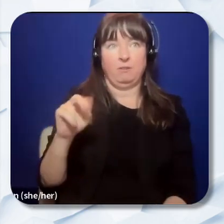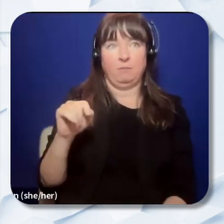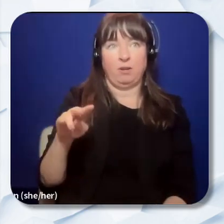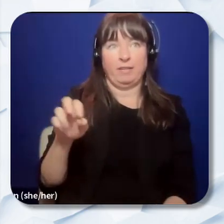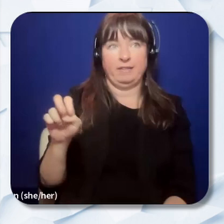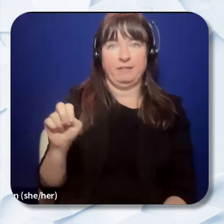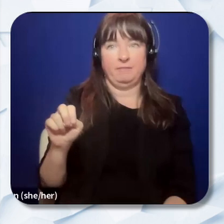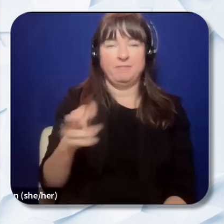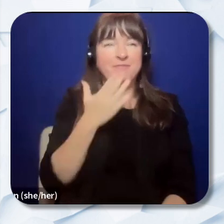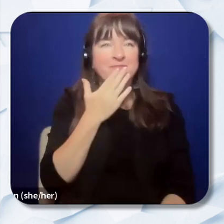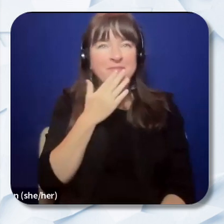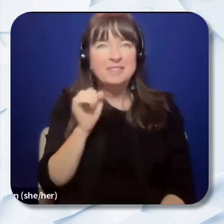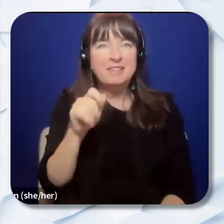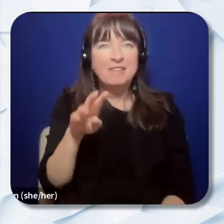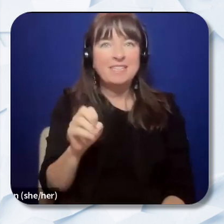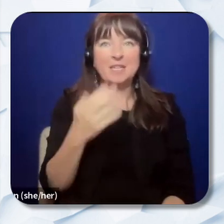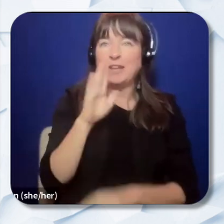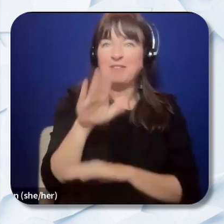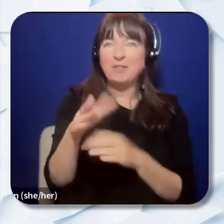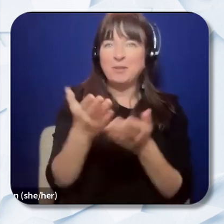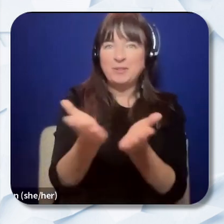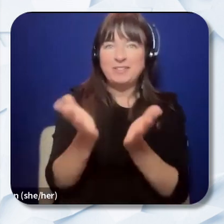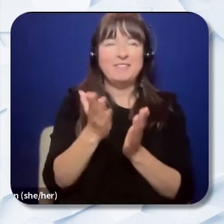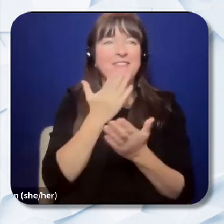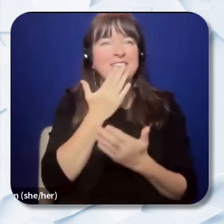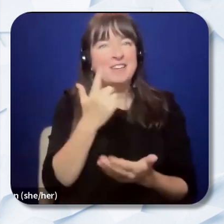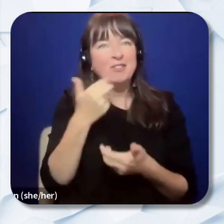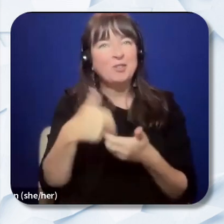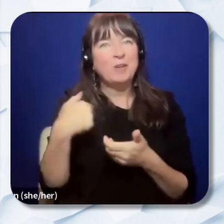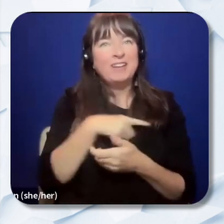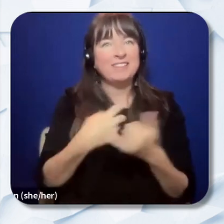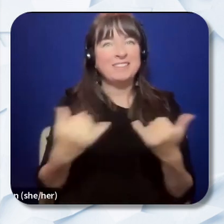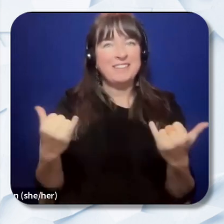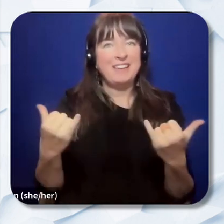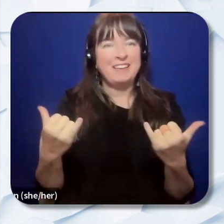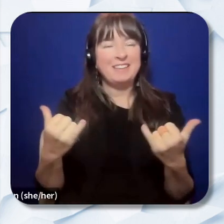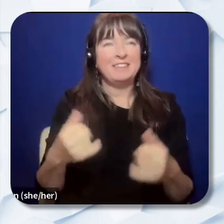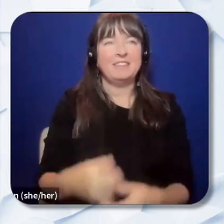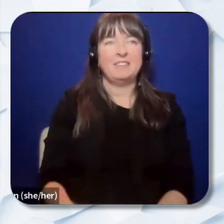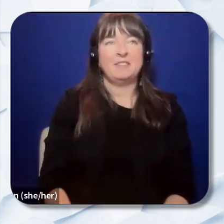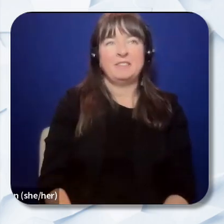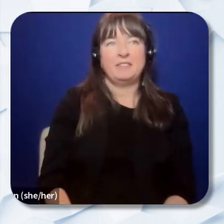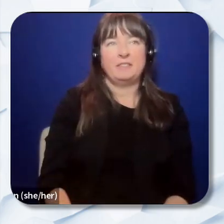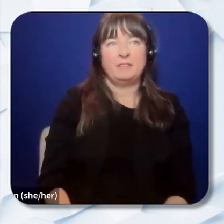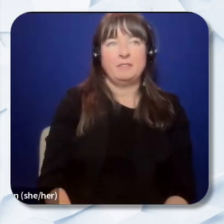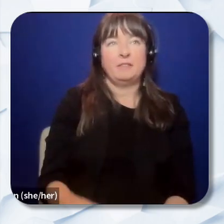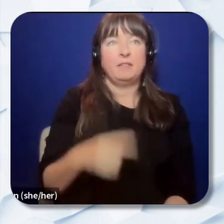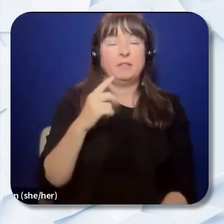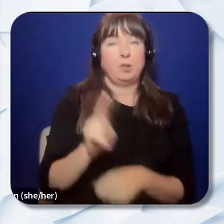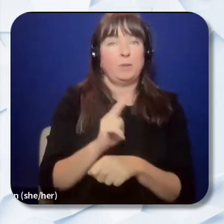Stephanie. Good afternoon everyone and thank you for joining us today for Using CLASS To Promote